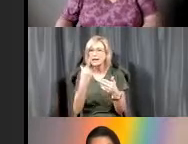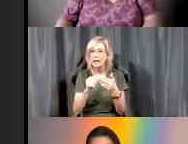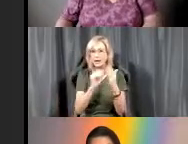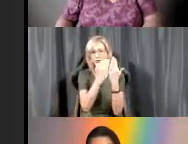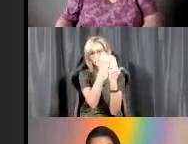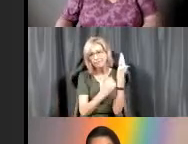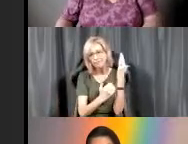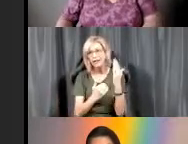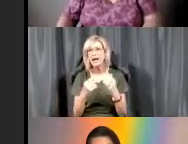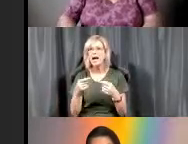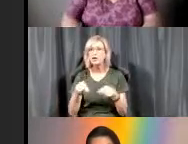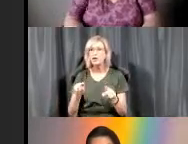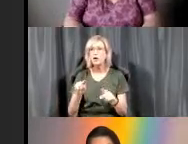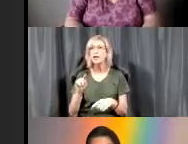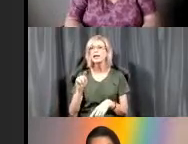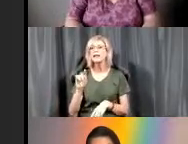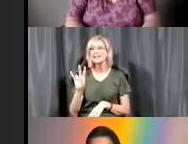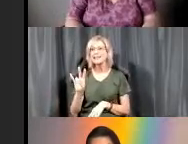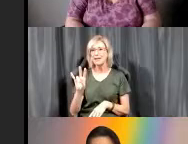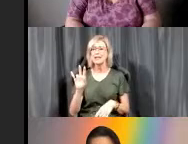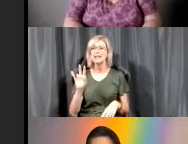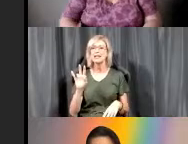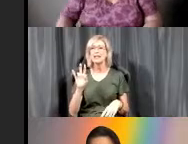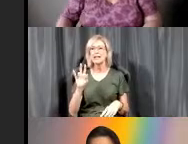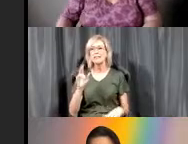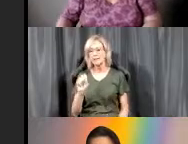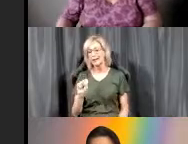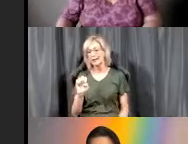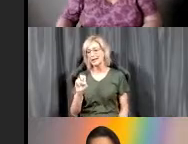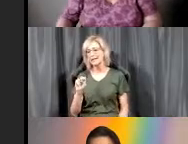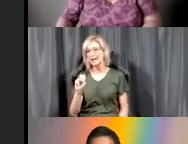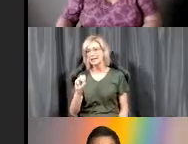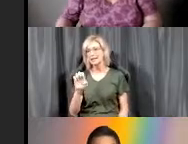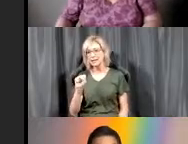seven senses series, will be contributing different areas